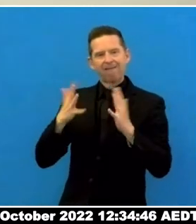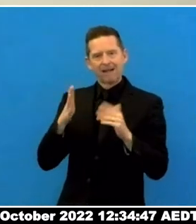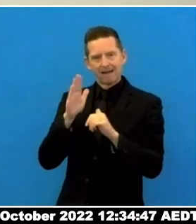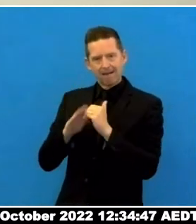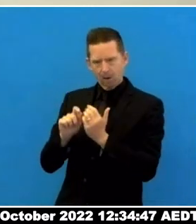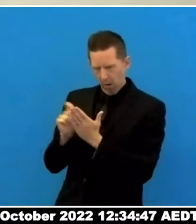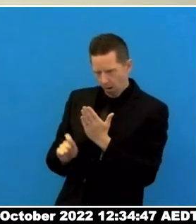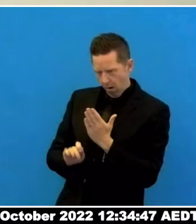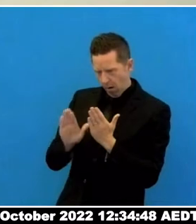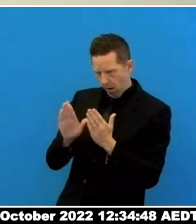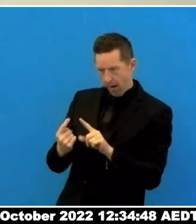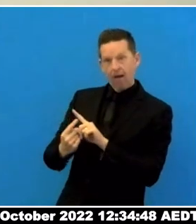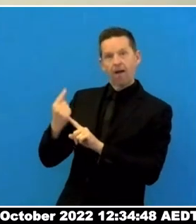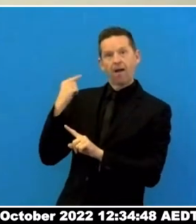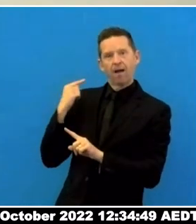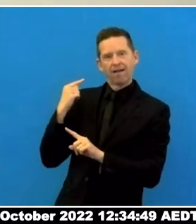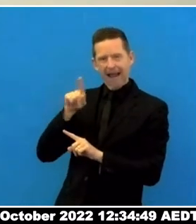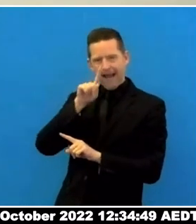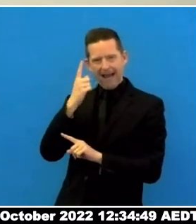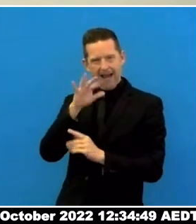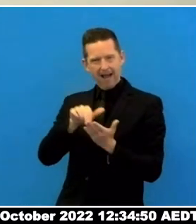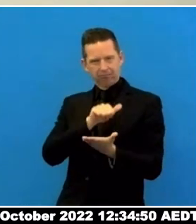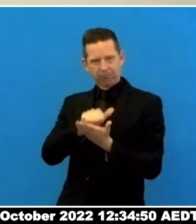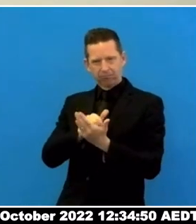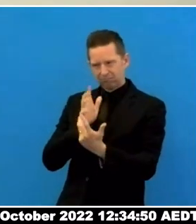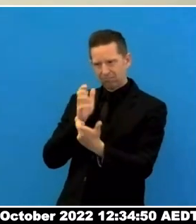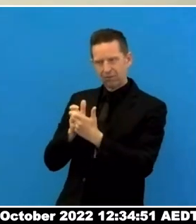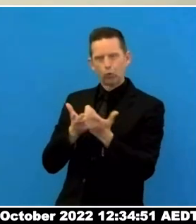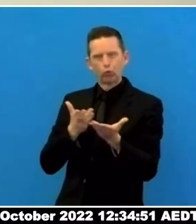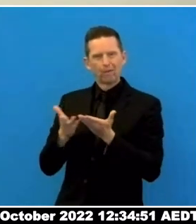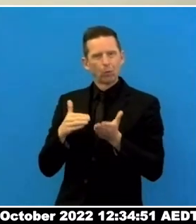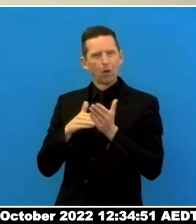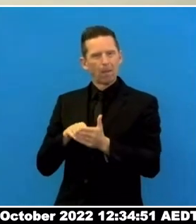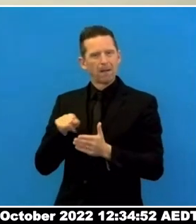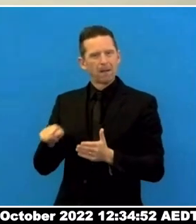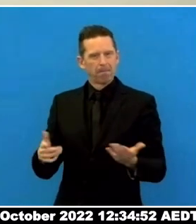using that trauma informed lens, those issues would have been would have been missed, and there was no way this young